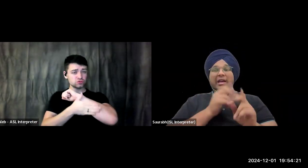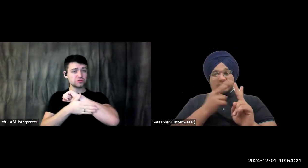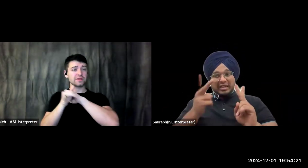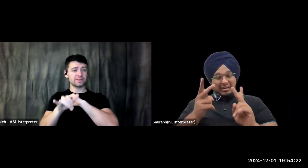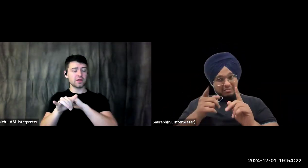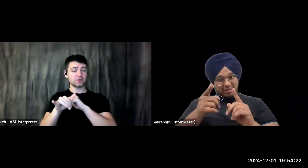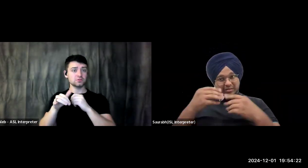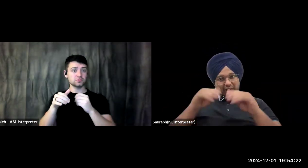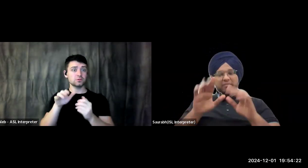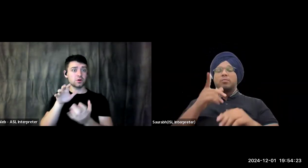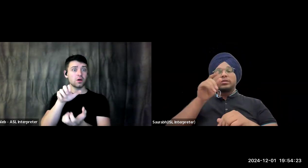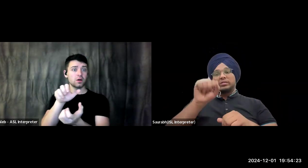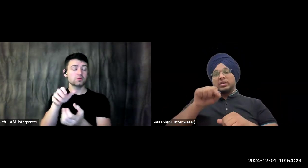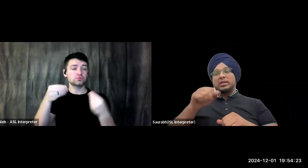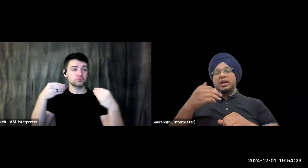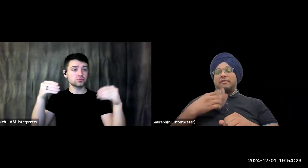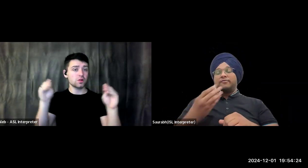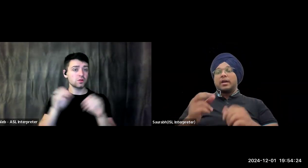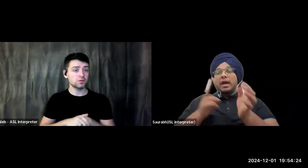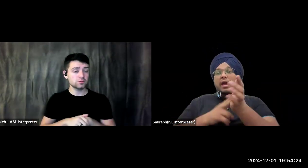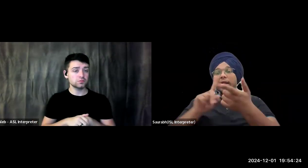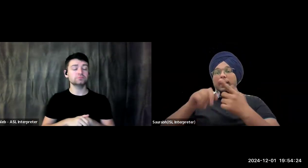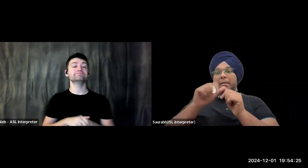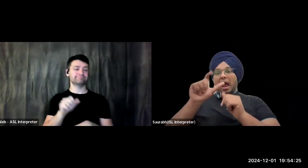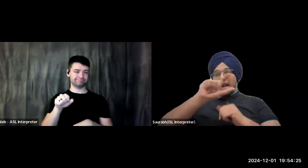[Dinesh speaking] Yes, we have Bangladesh, Nepal, US,